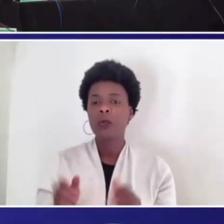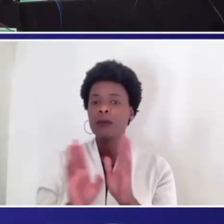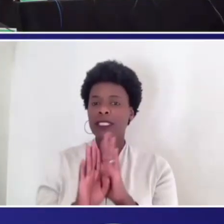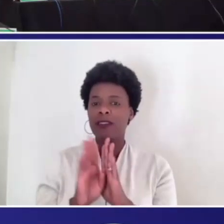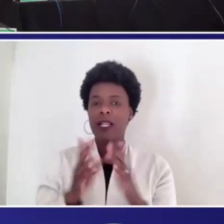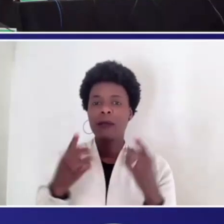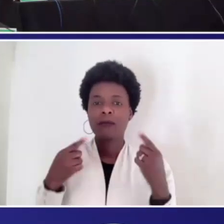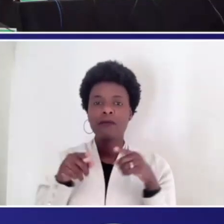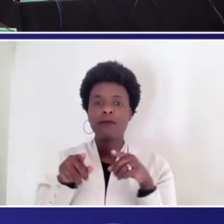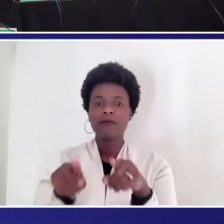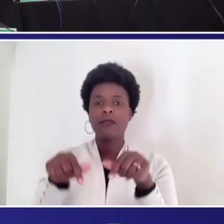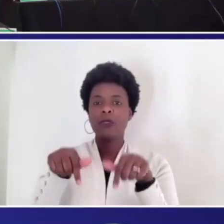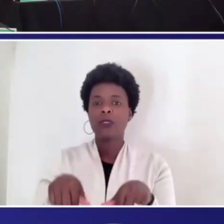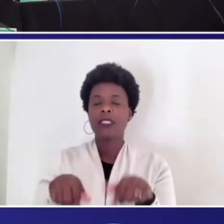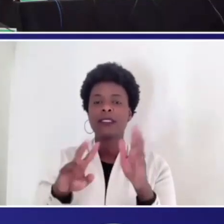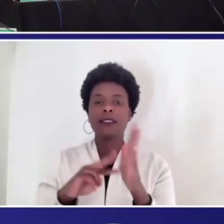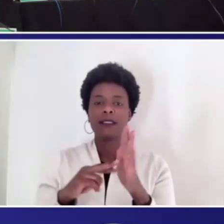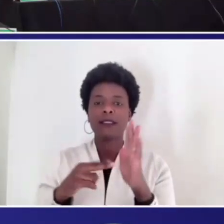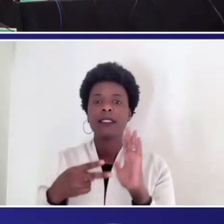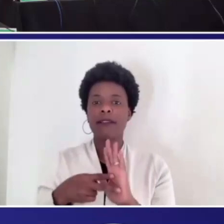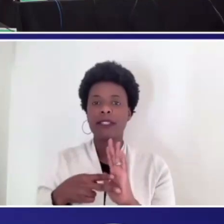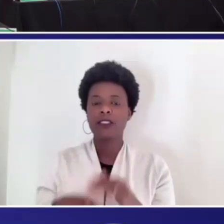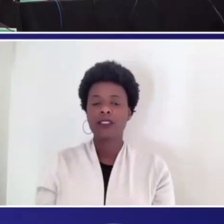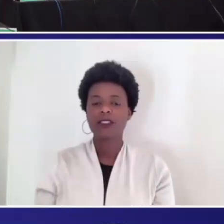definition. Next slide,